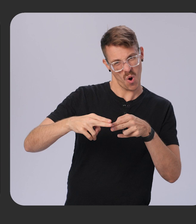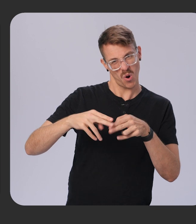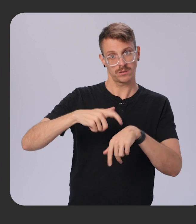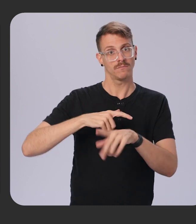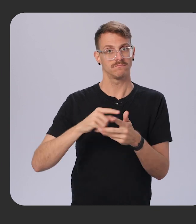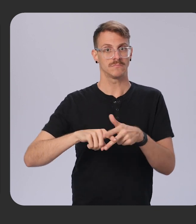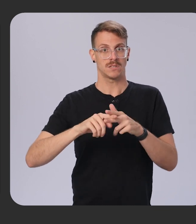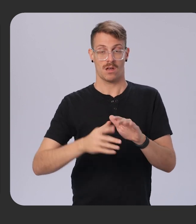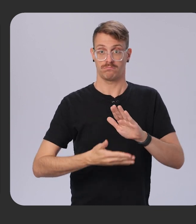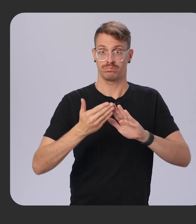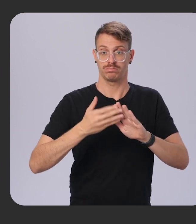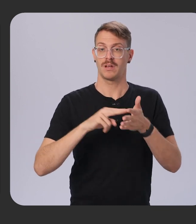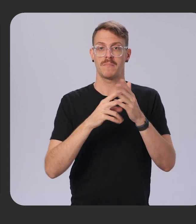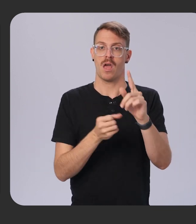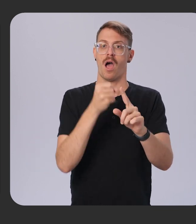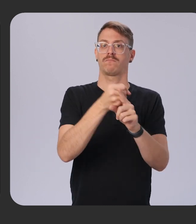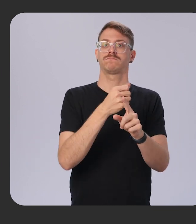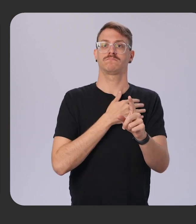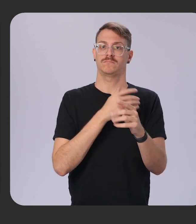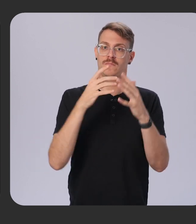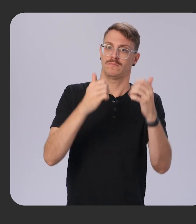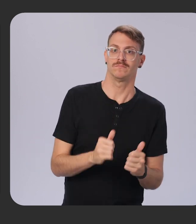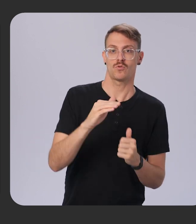so this has a minimal effect on battery life.